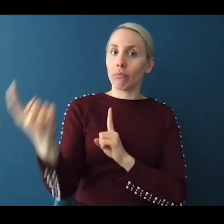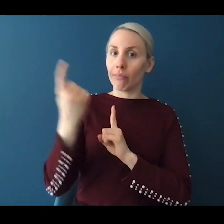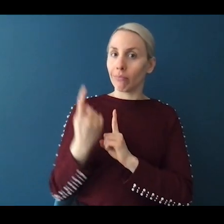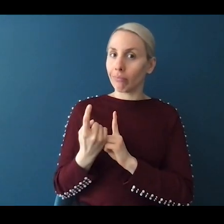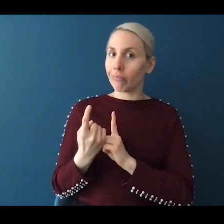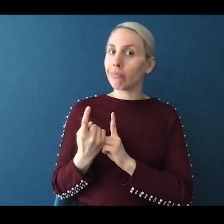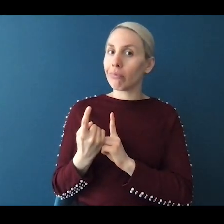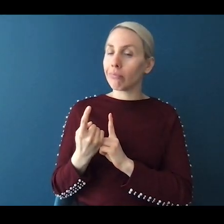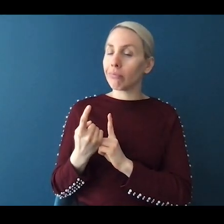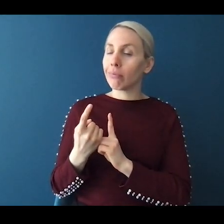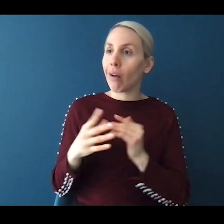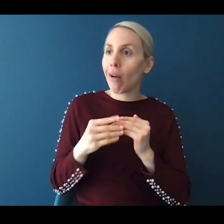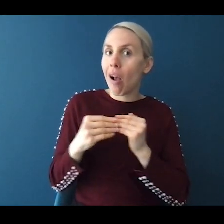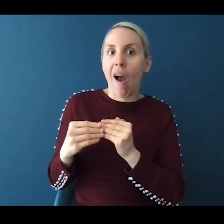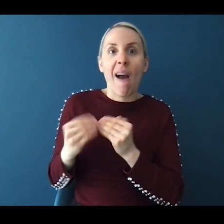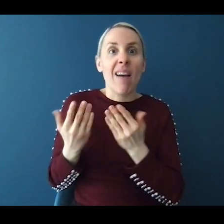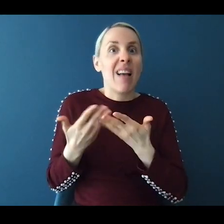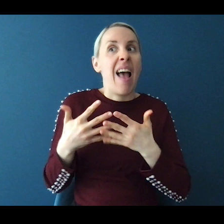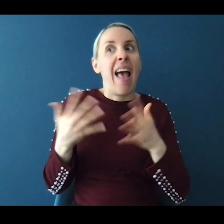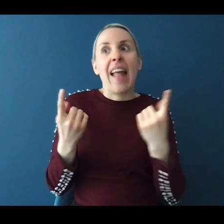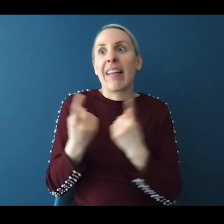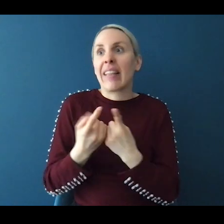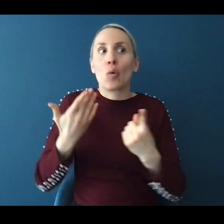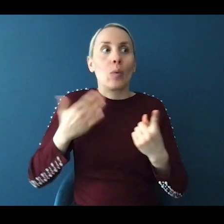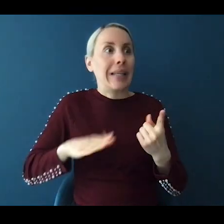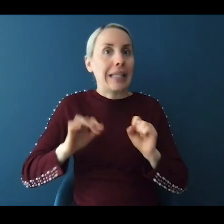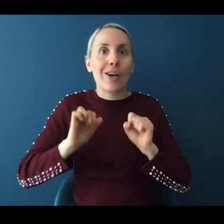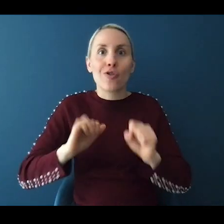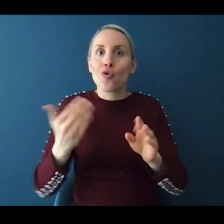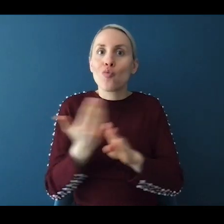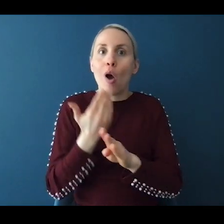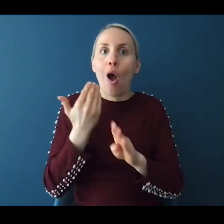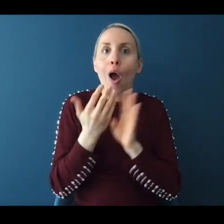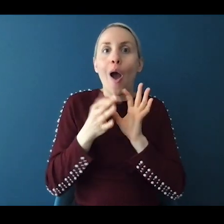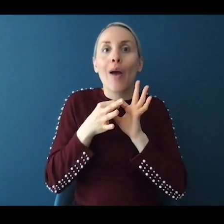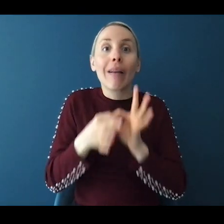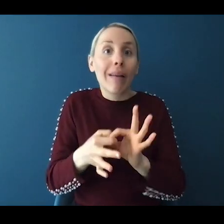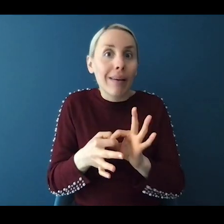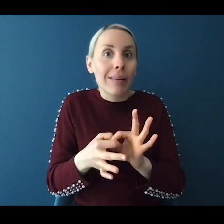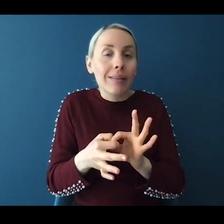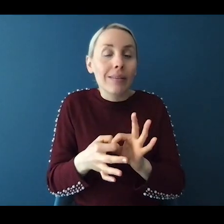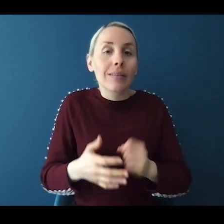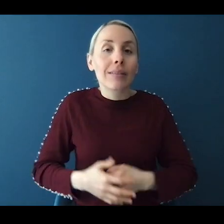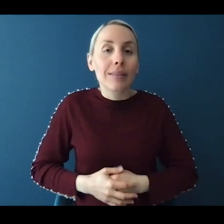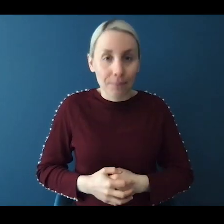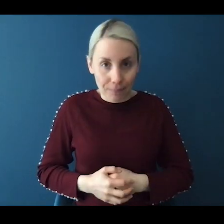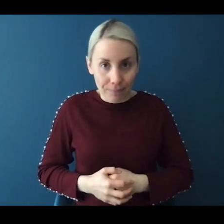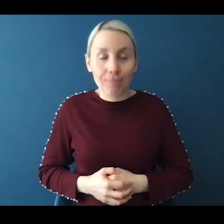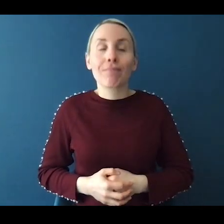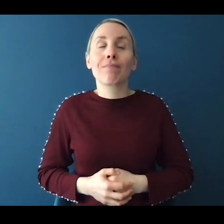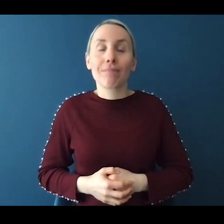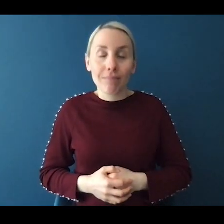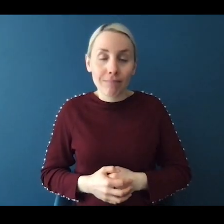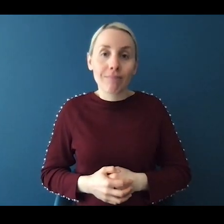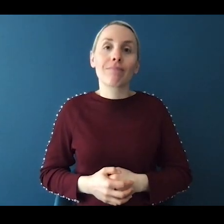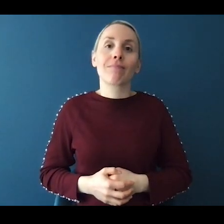kind of like guide you whatever you think is necessary for the awards or for the development